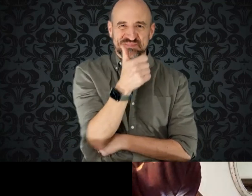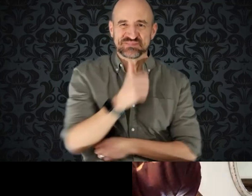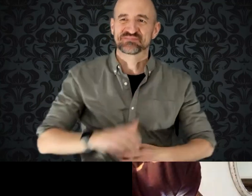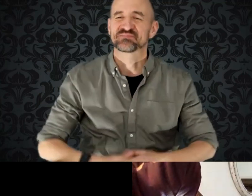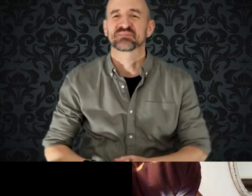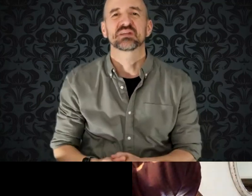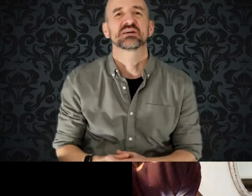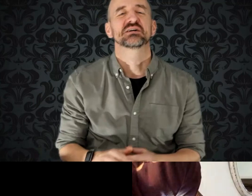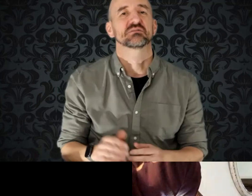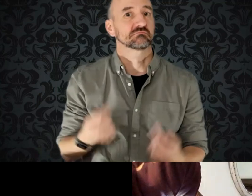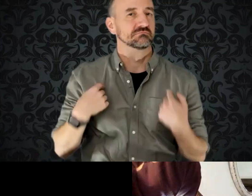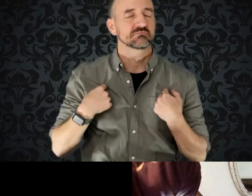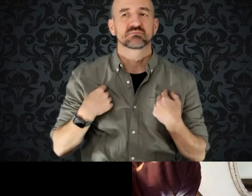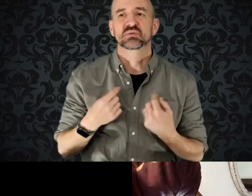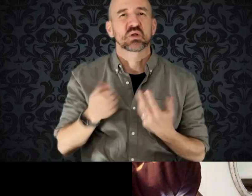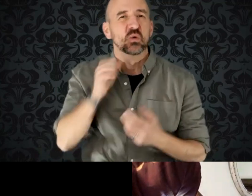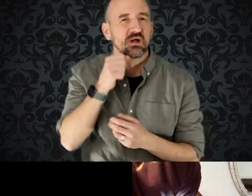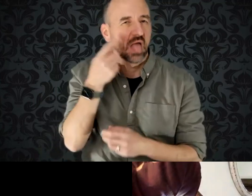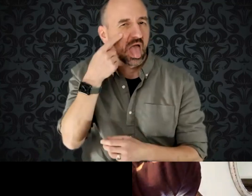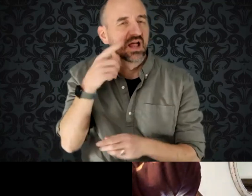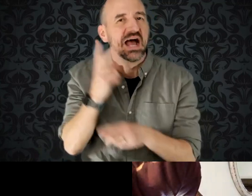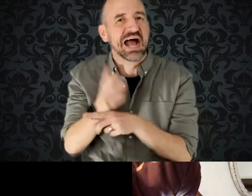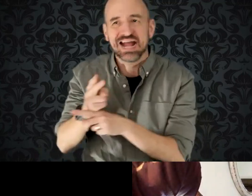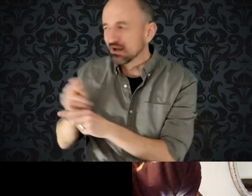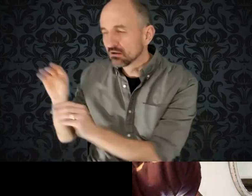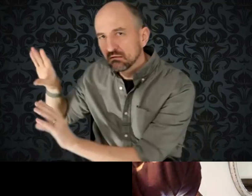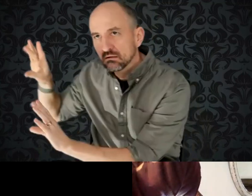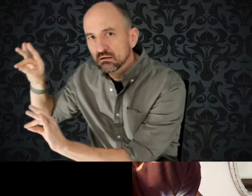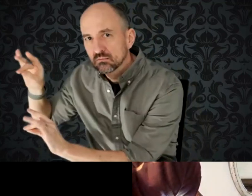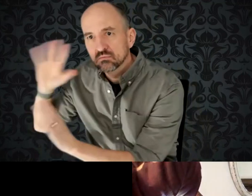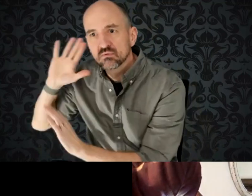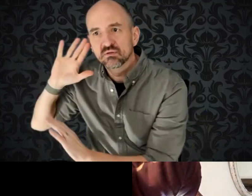proofing green space – regardless of ability or disability. Because what we do with